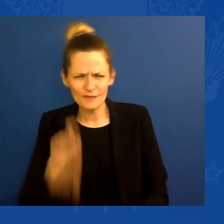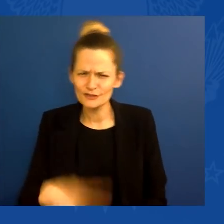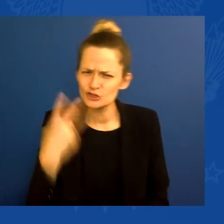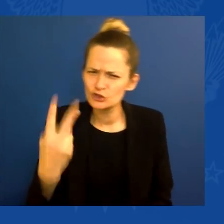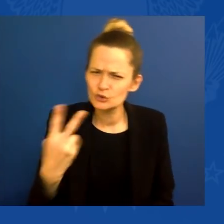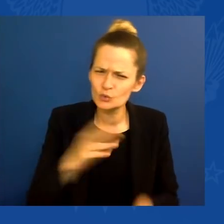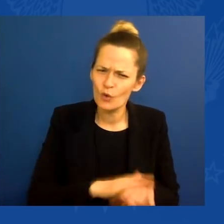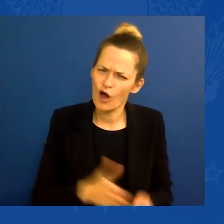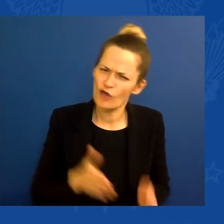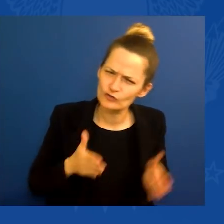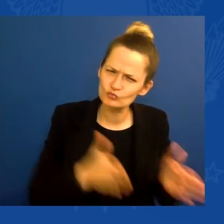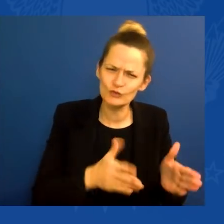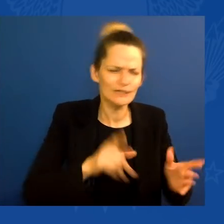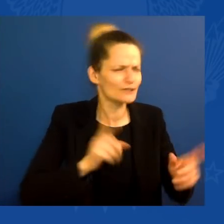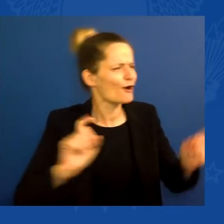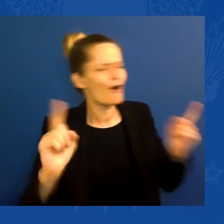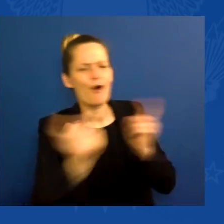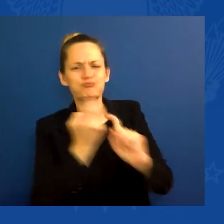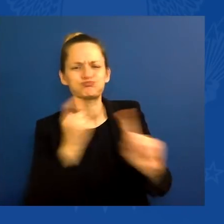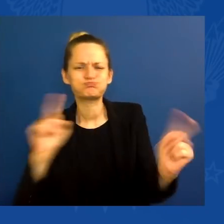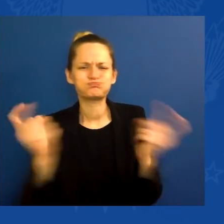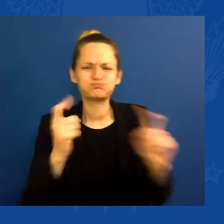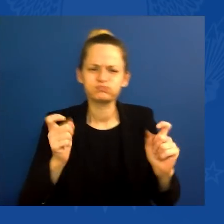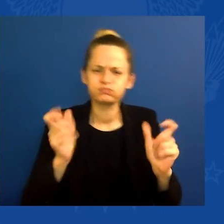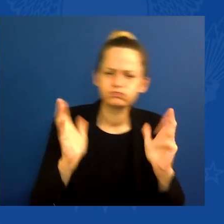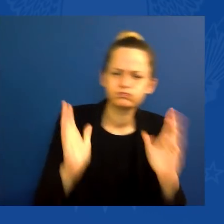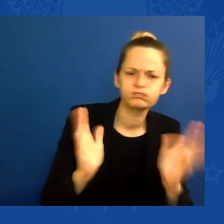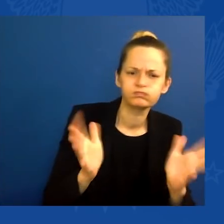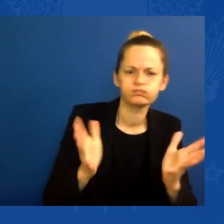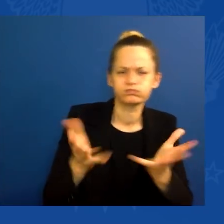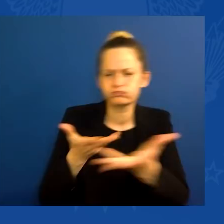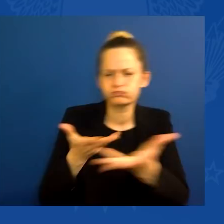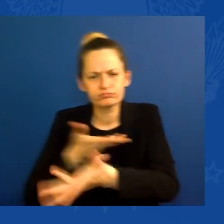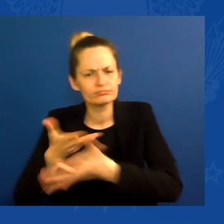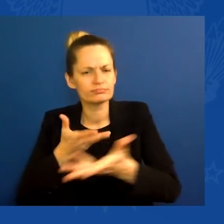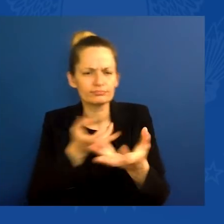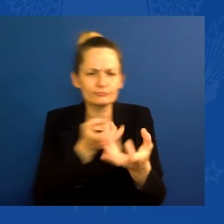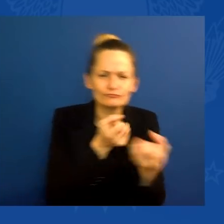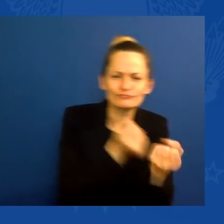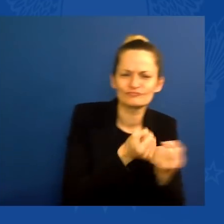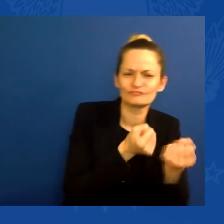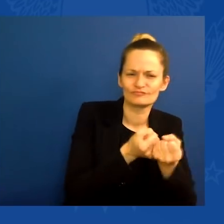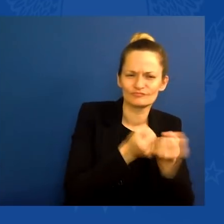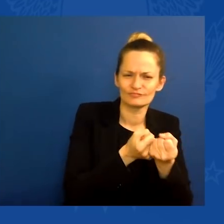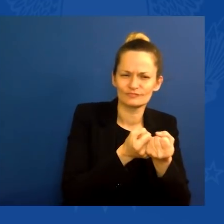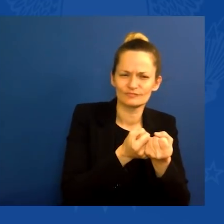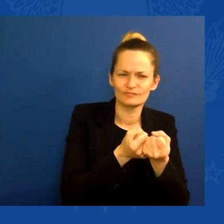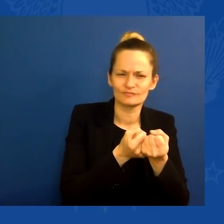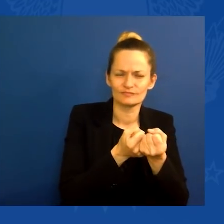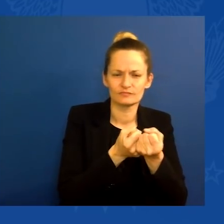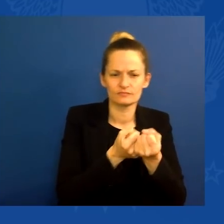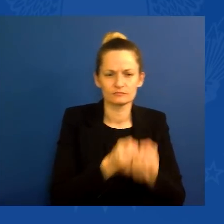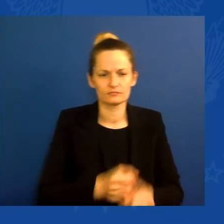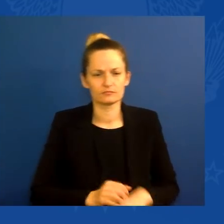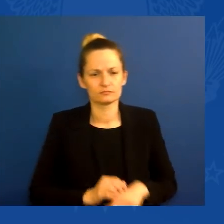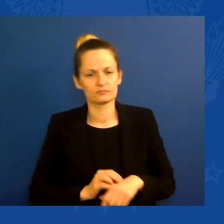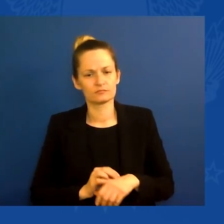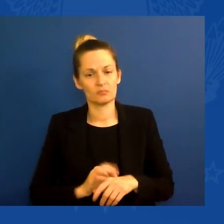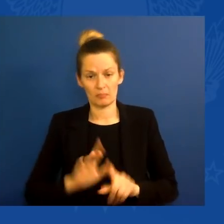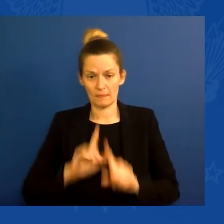Folks, the answer is not to abandon the streets. It's not to choose between safety and equal justice.